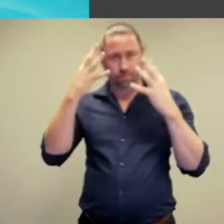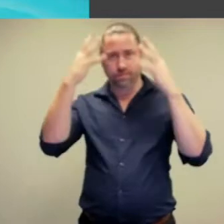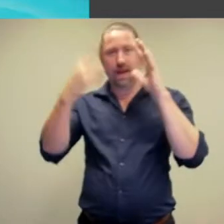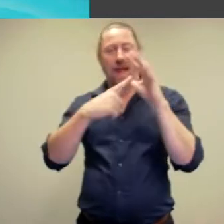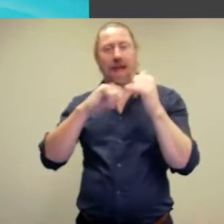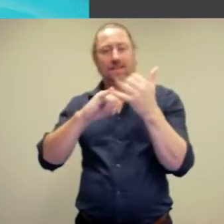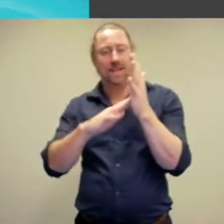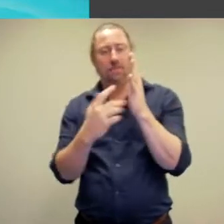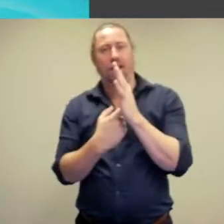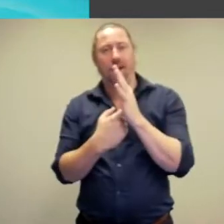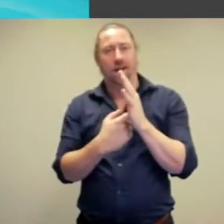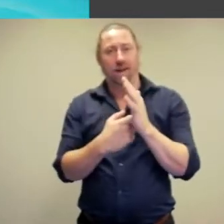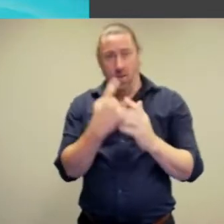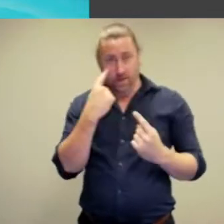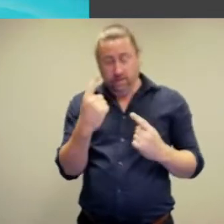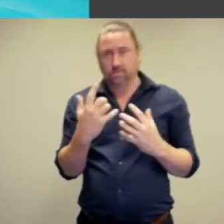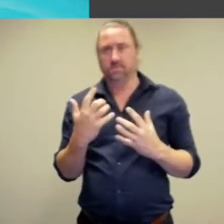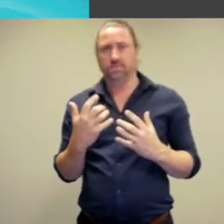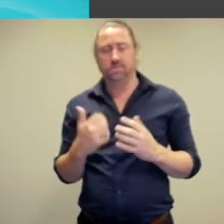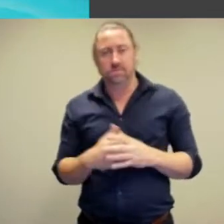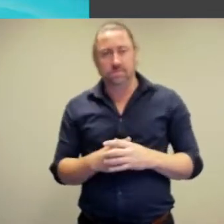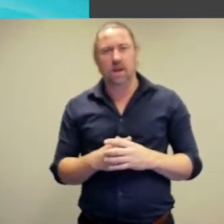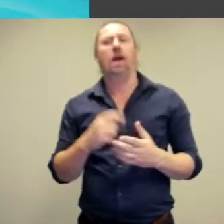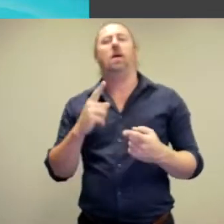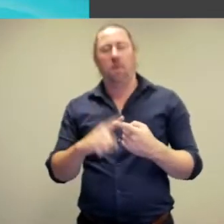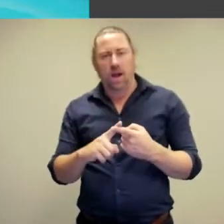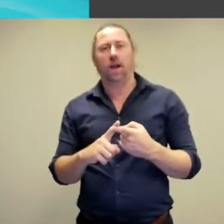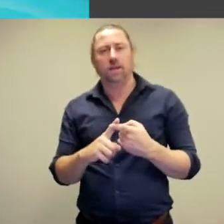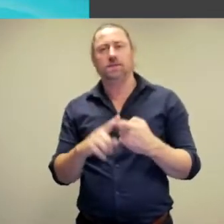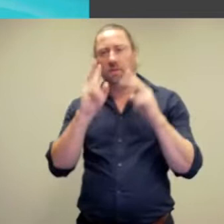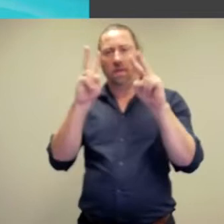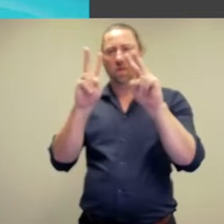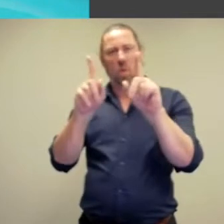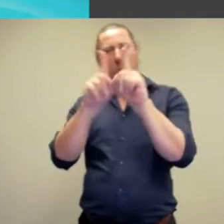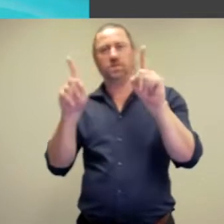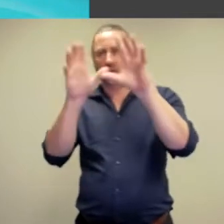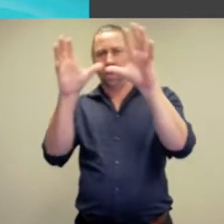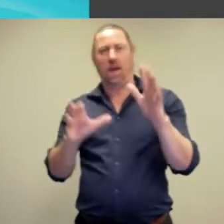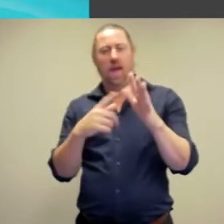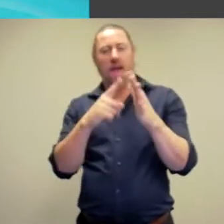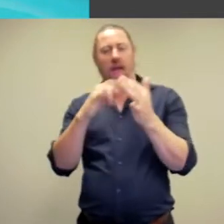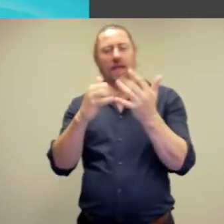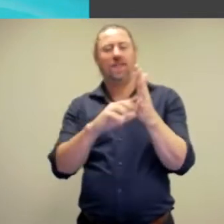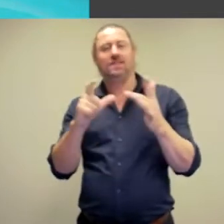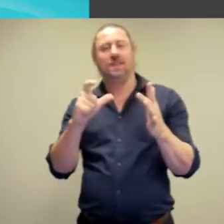response as well as the kind of aesthetics